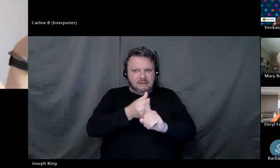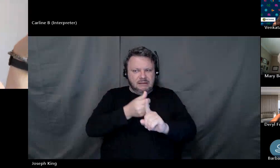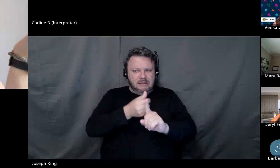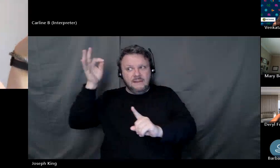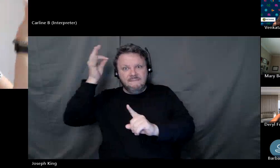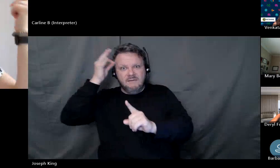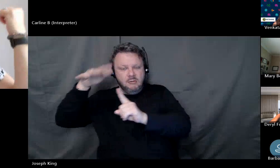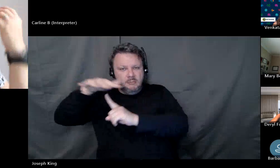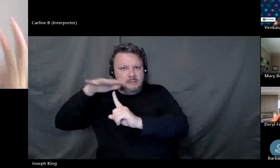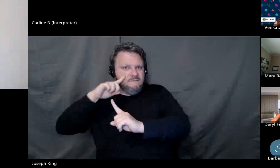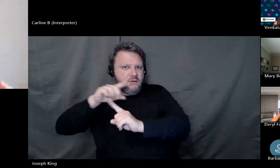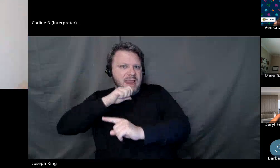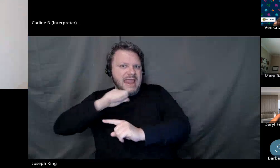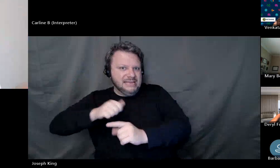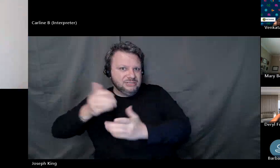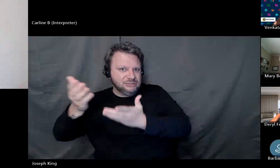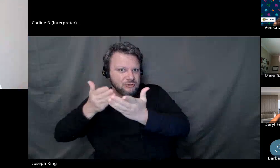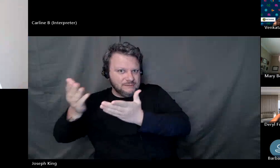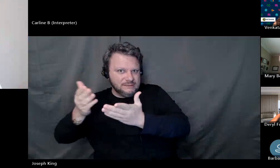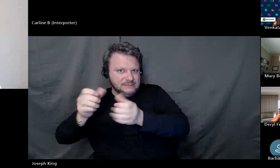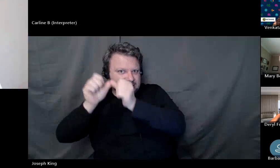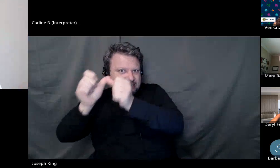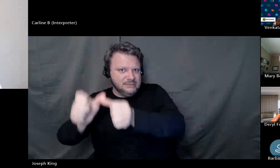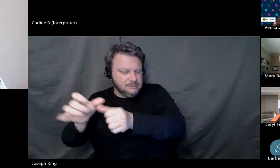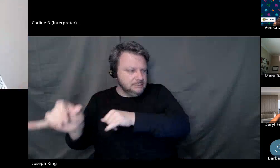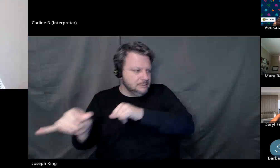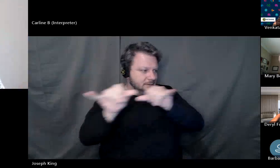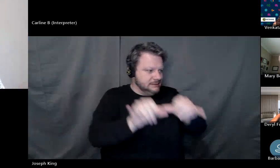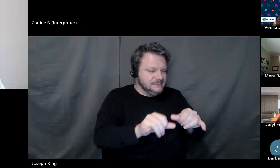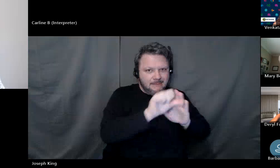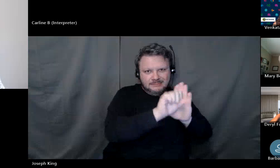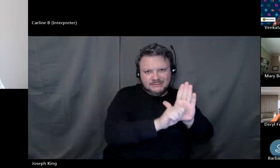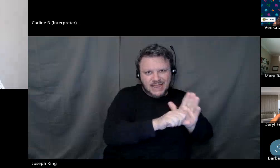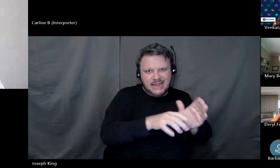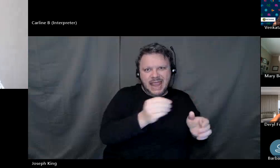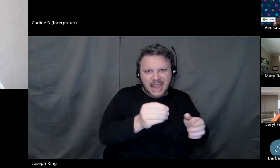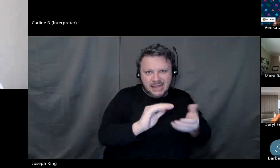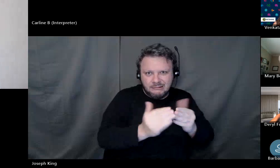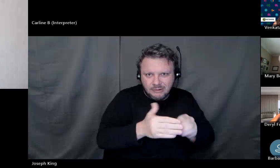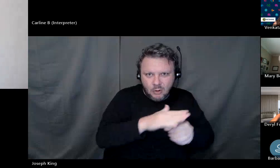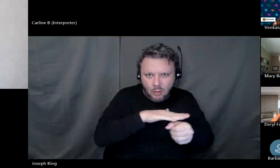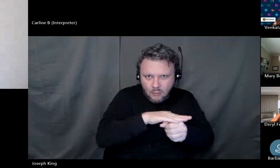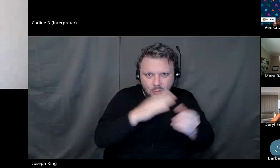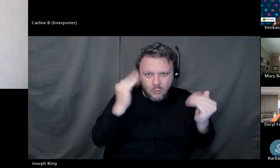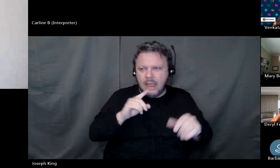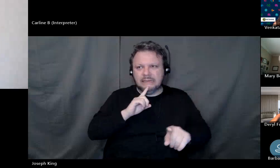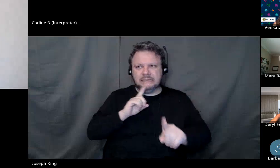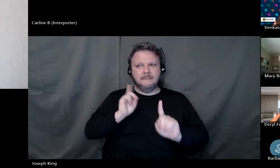environment for aging services goes, so will States and localities because demand is not going anywhere.